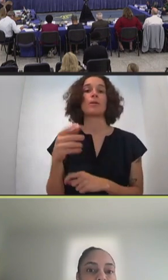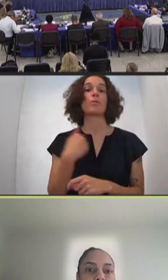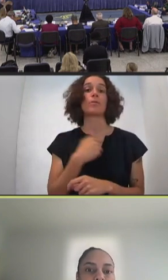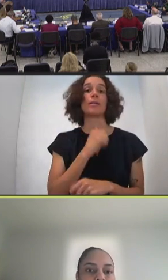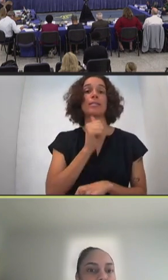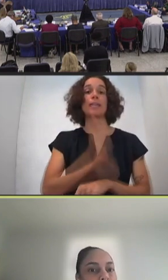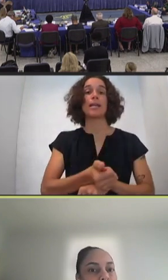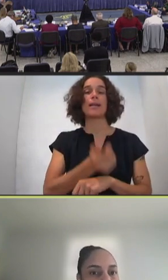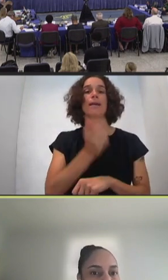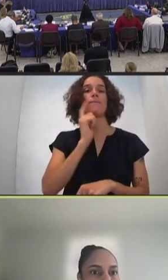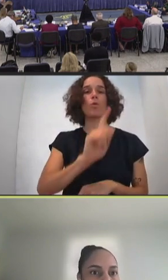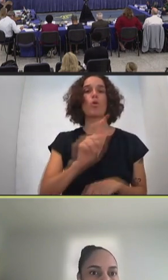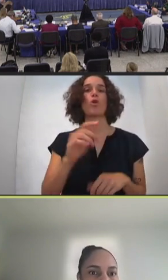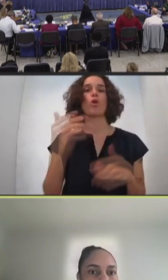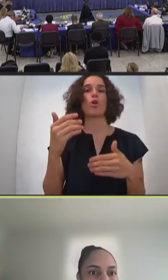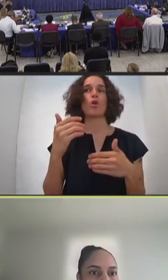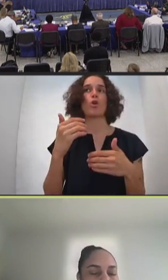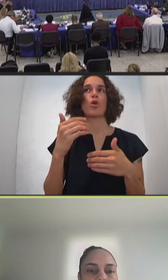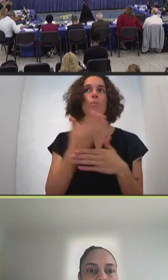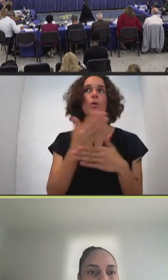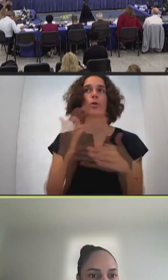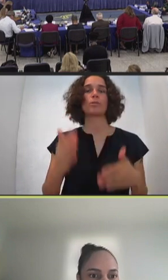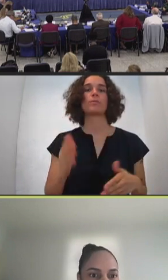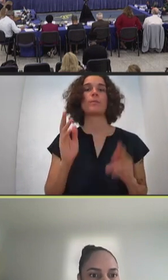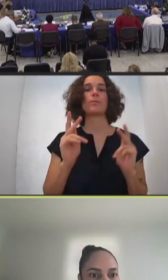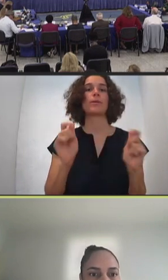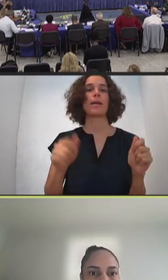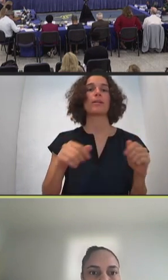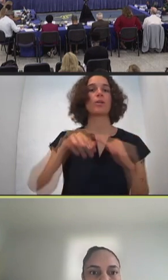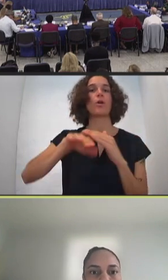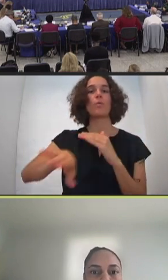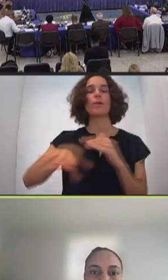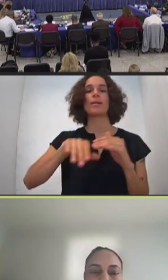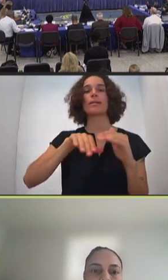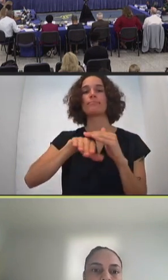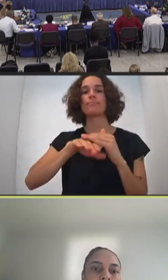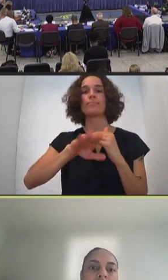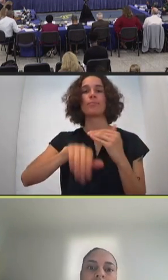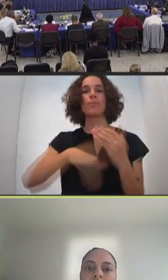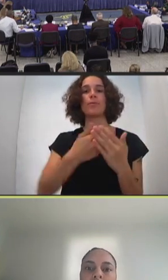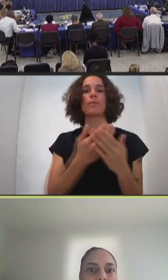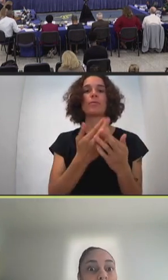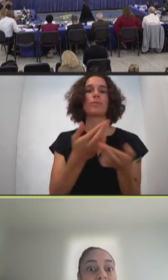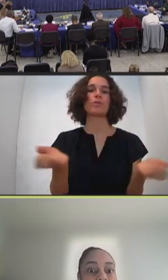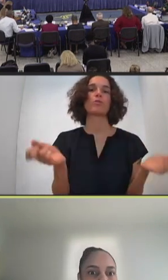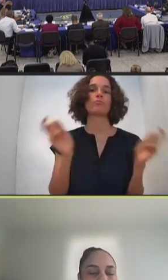partners. People can log in, go in, and access all of these resources. I'll make sure that this